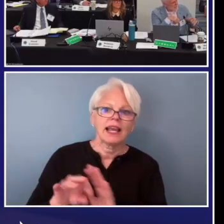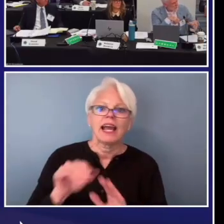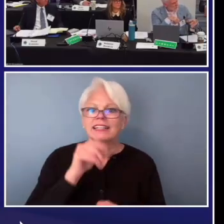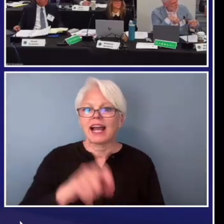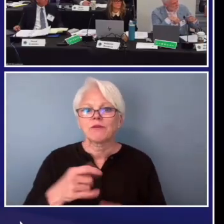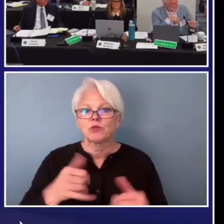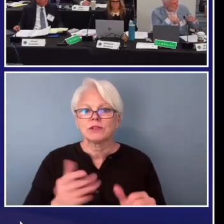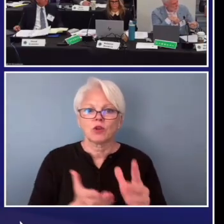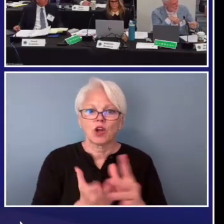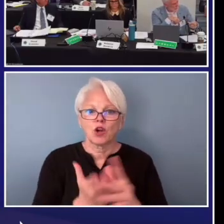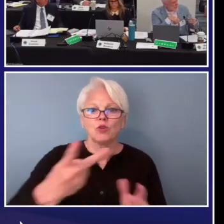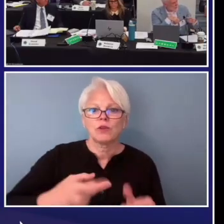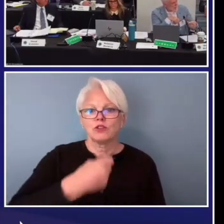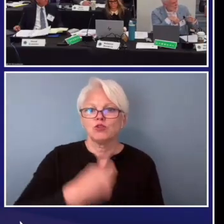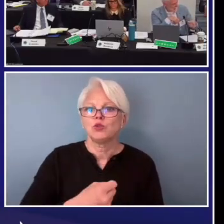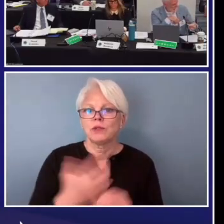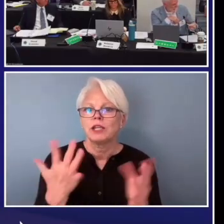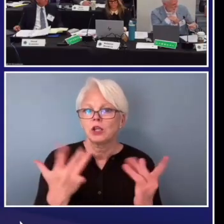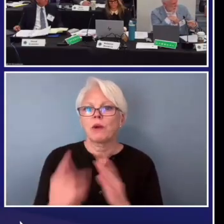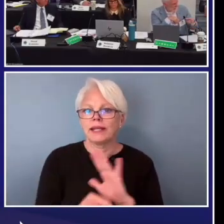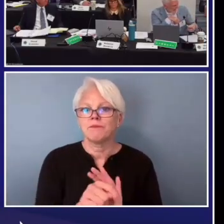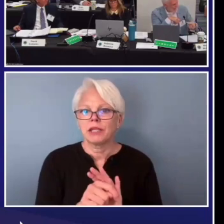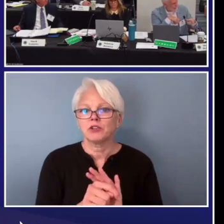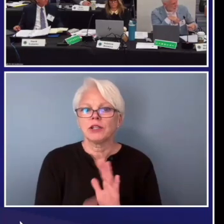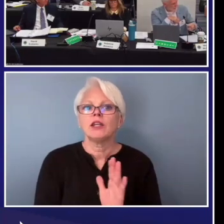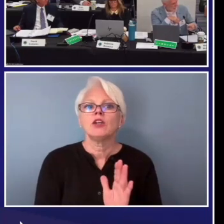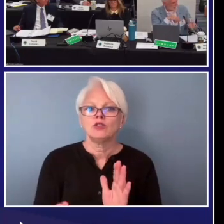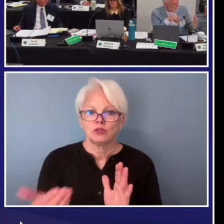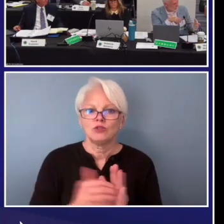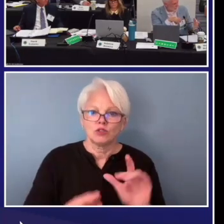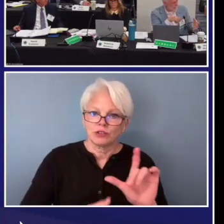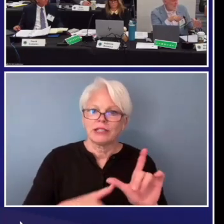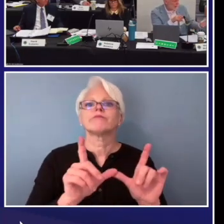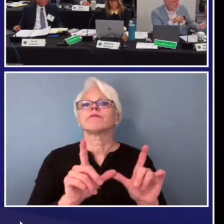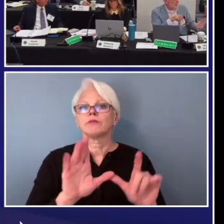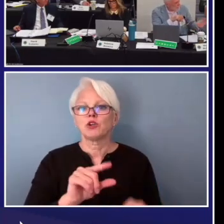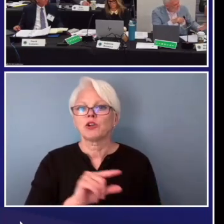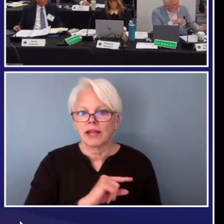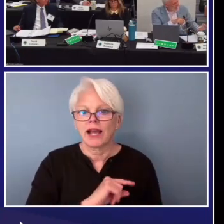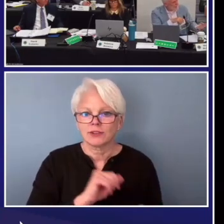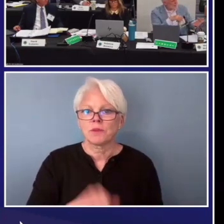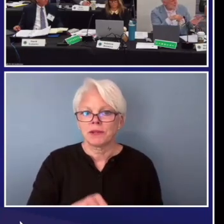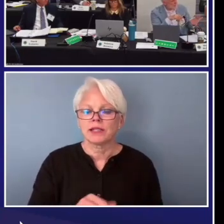the 2 year waiting period to regain your eligibility. And I just wonder, I just, I put that out there so that you're mindful